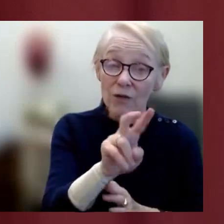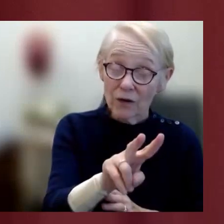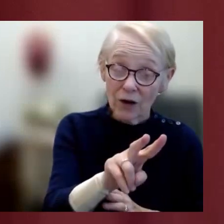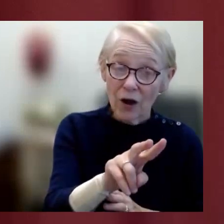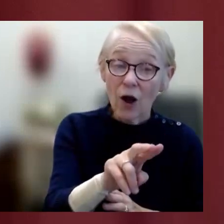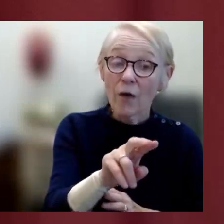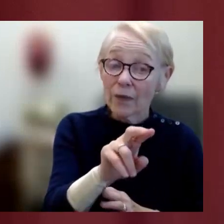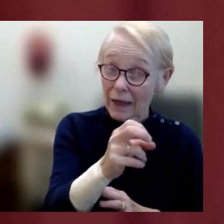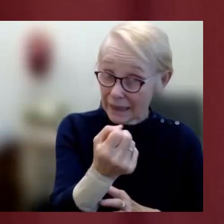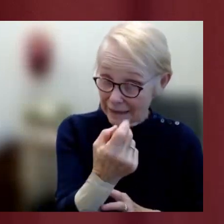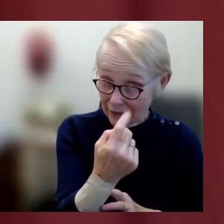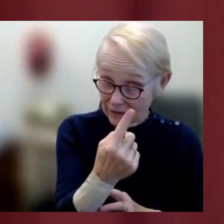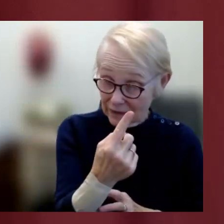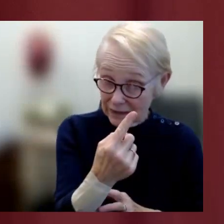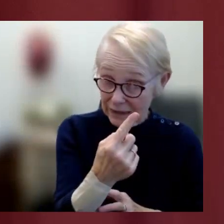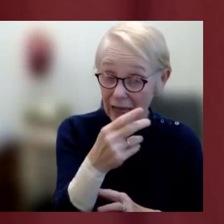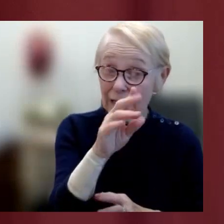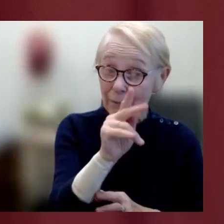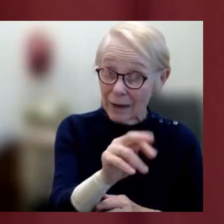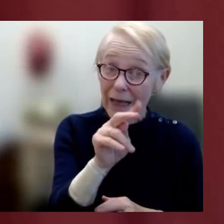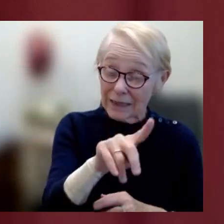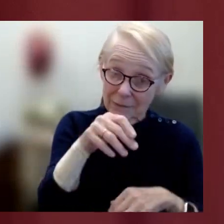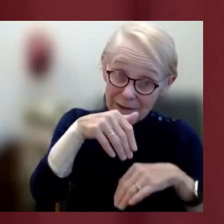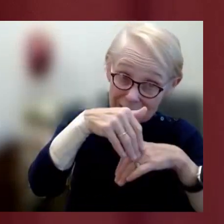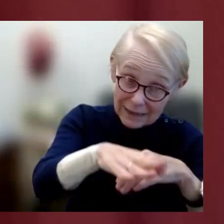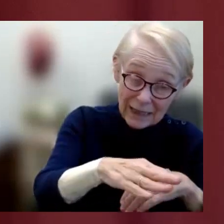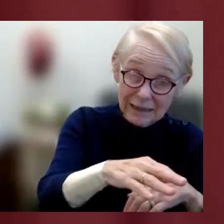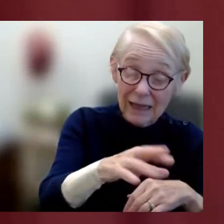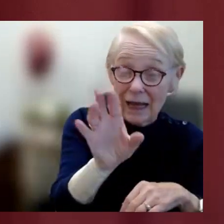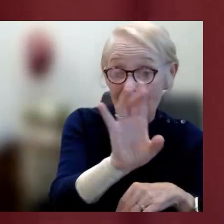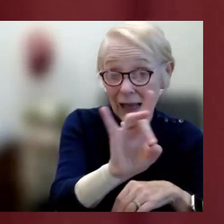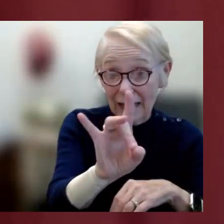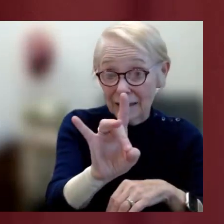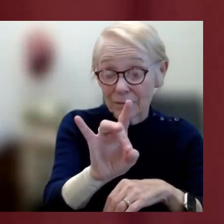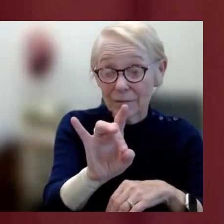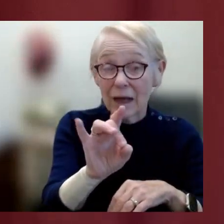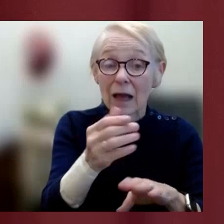and then the the ballot has to be in by 8 P.M on November 8th which of course is election day and